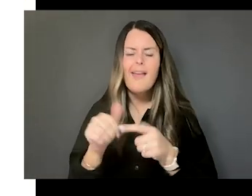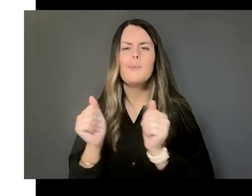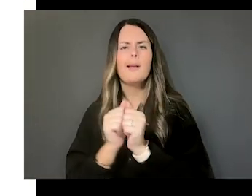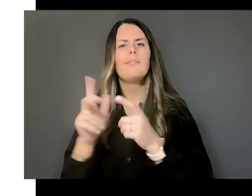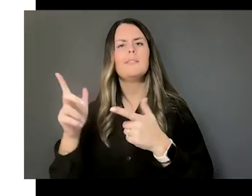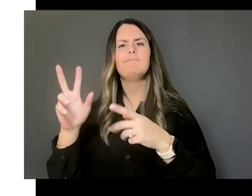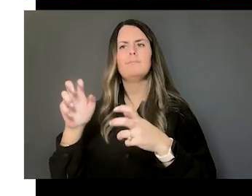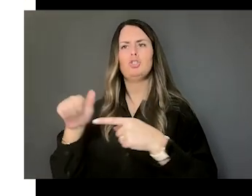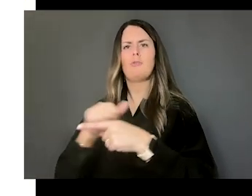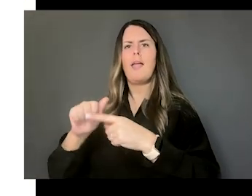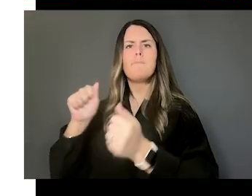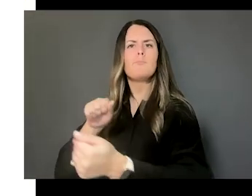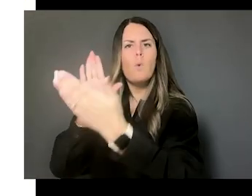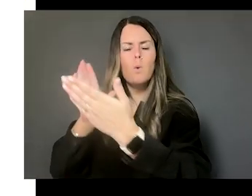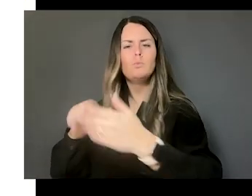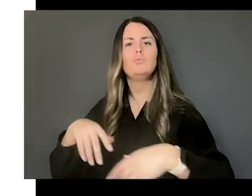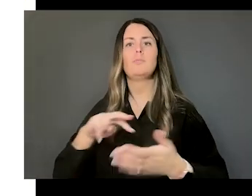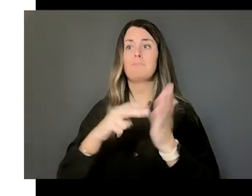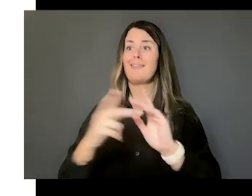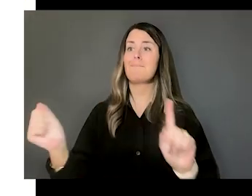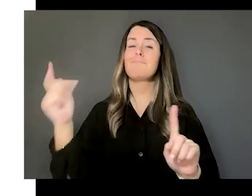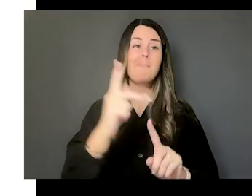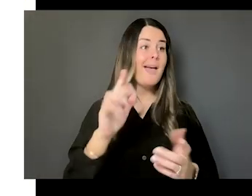So that way when they go back into their schools,